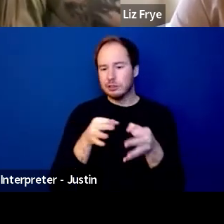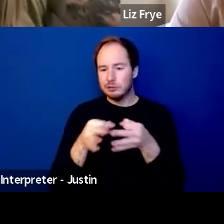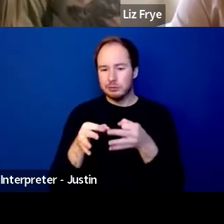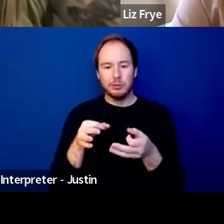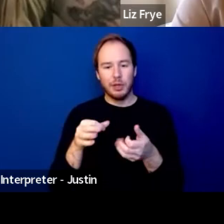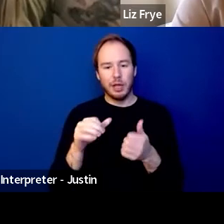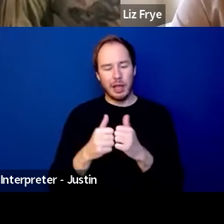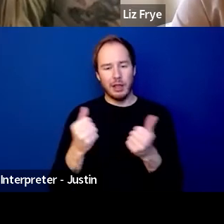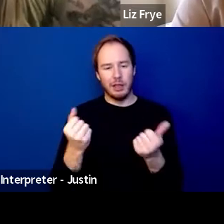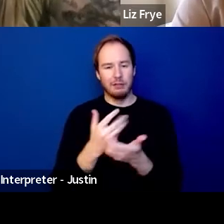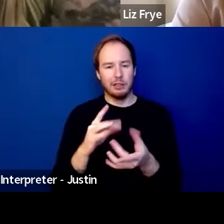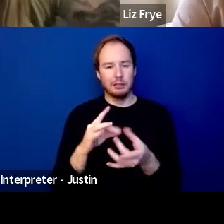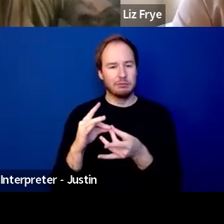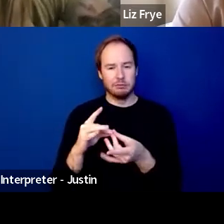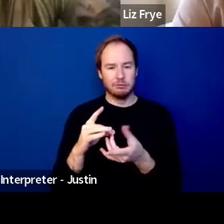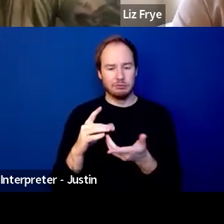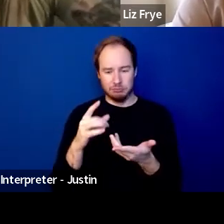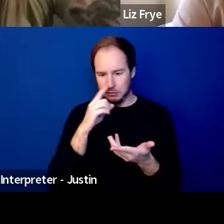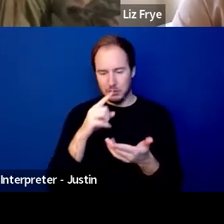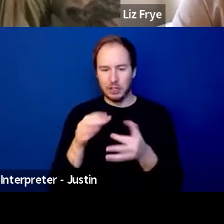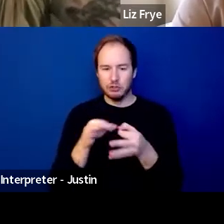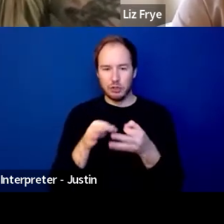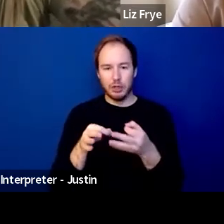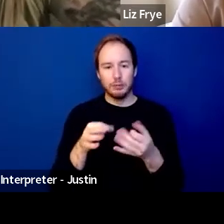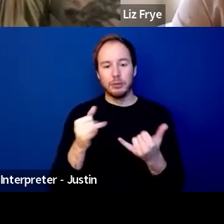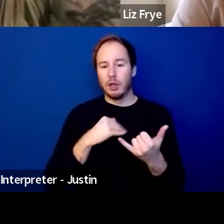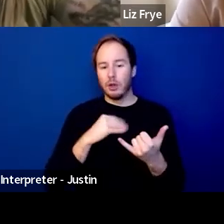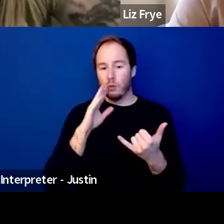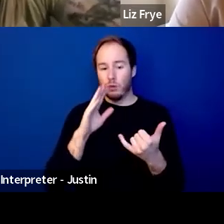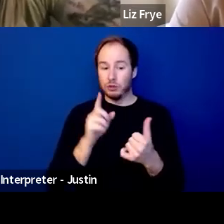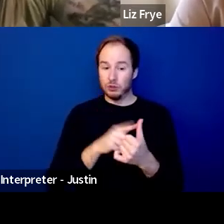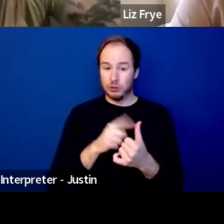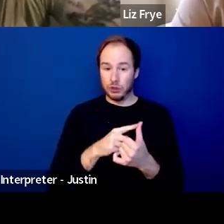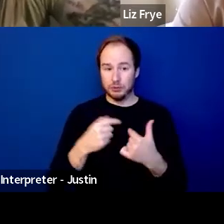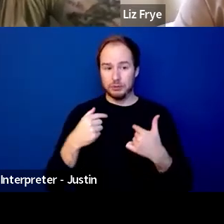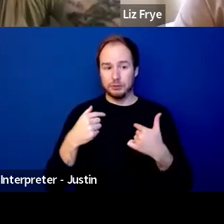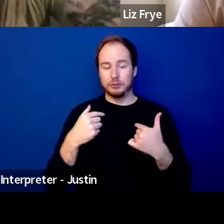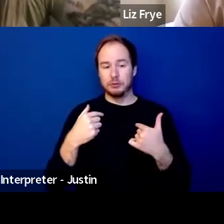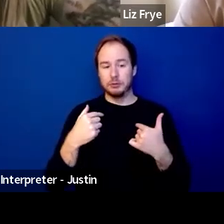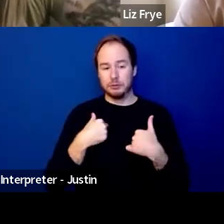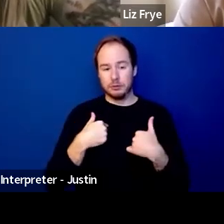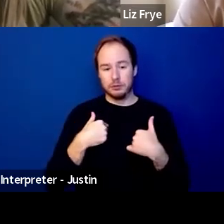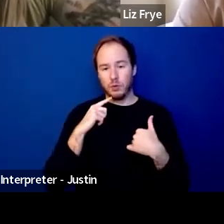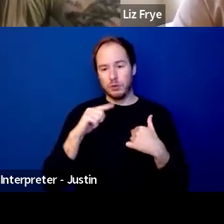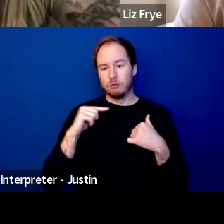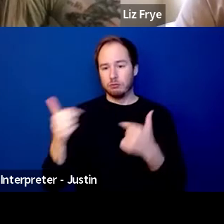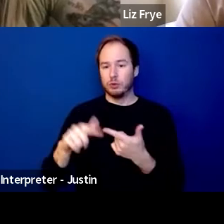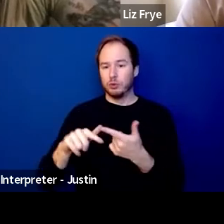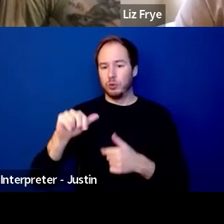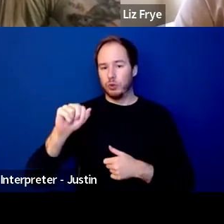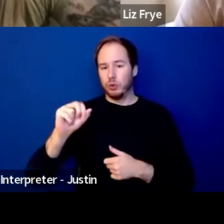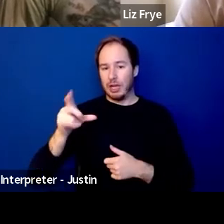to meeting their behavioral health needs. So I'm gonna go off, but I'm gonna start with Ashley, if you wouldn't mind going first?